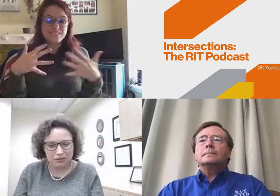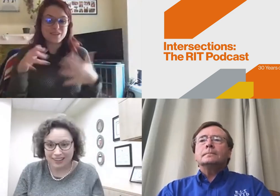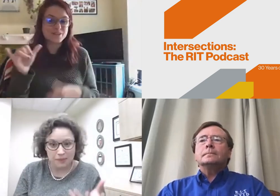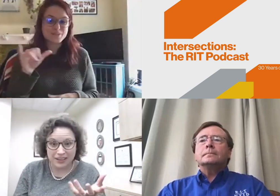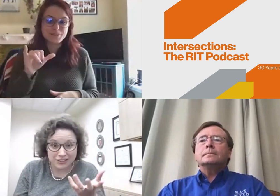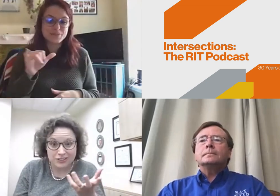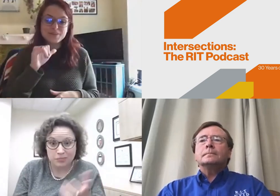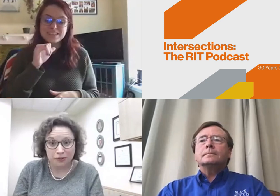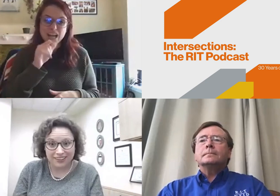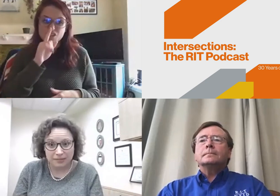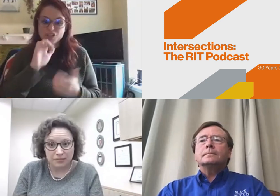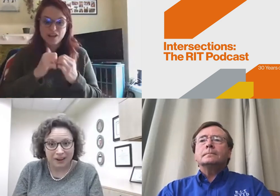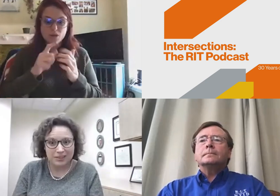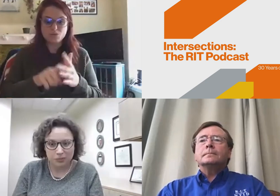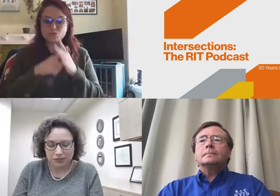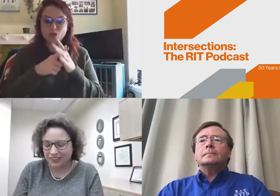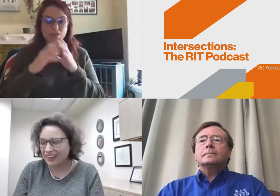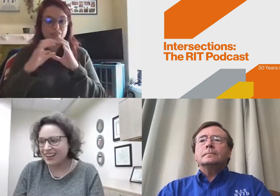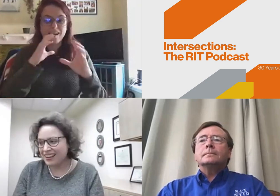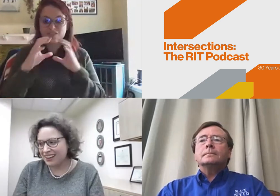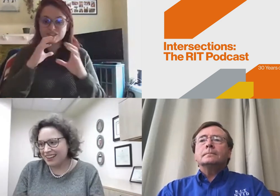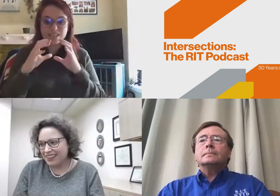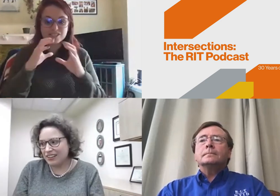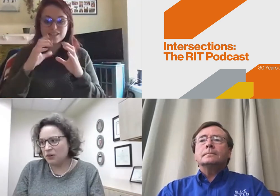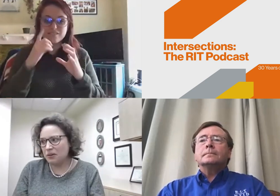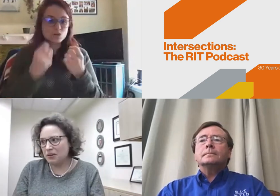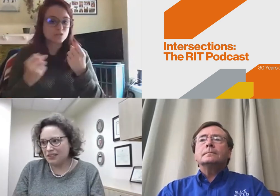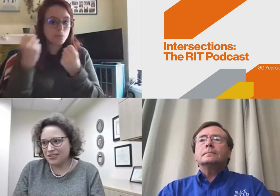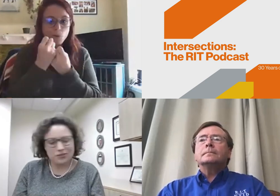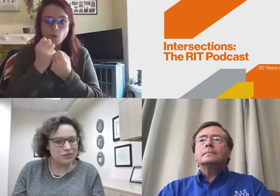accommodation support can be possible here.